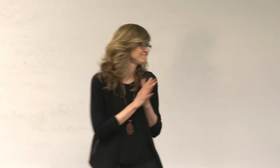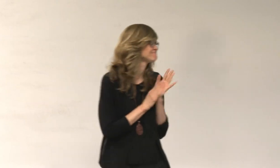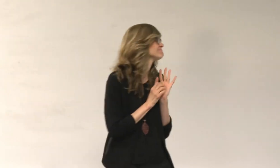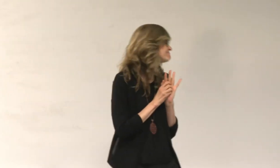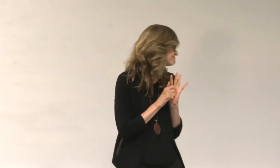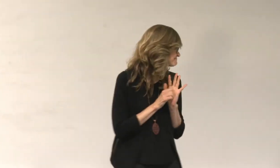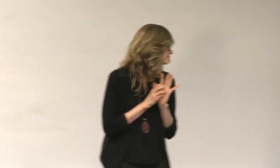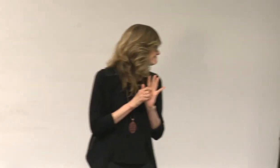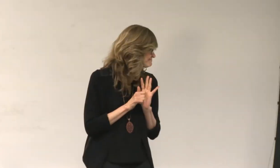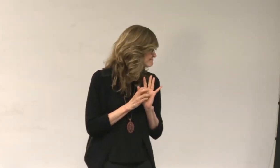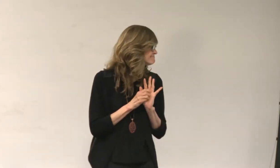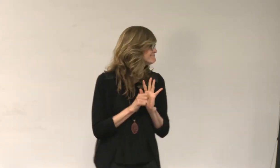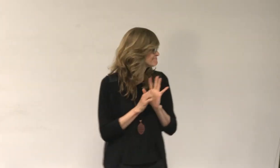THAN TRADITIONAL STATISTICS.